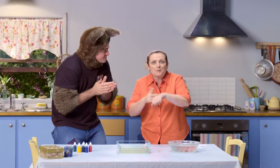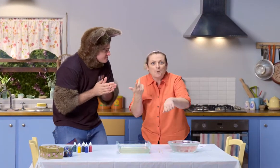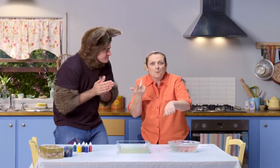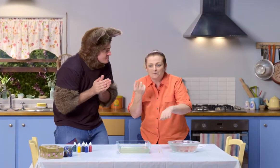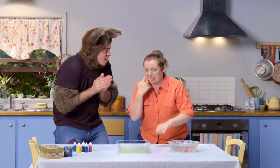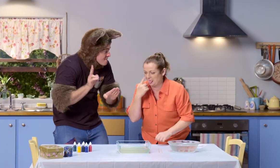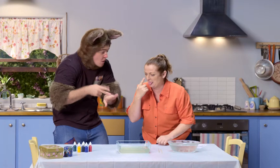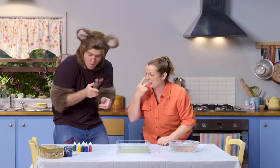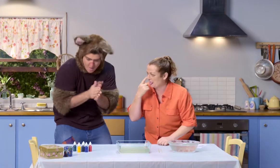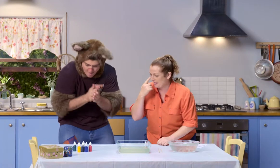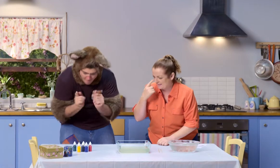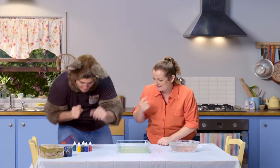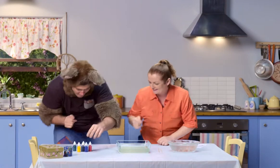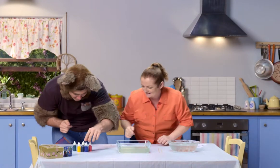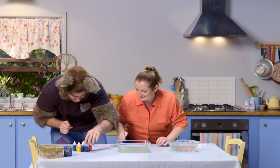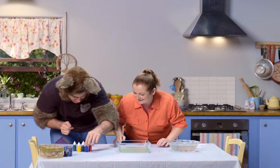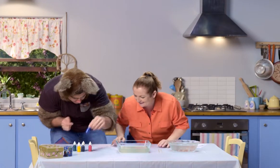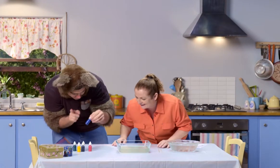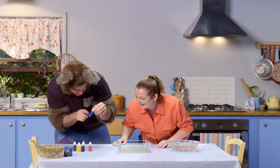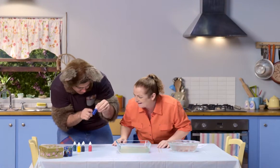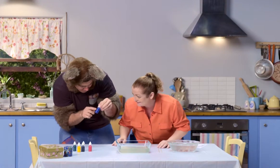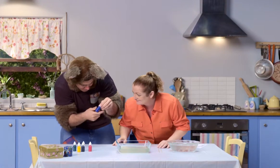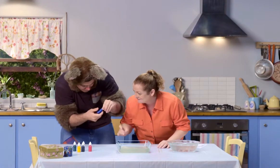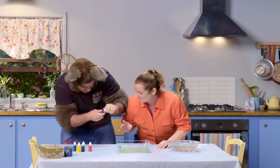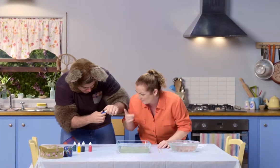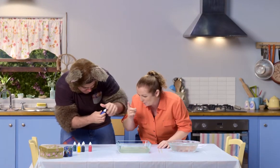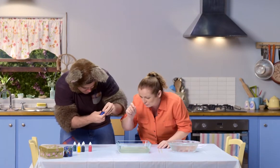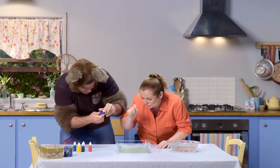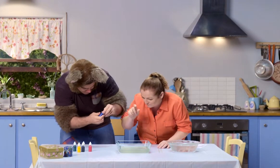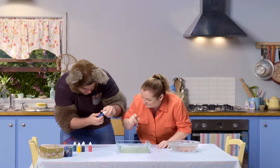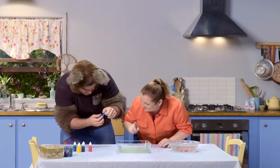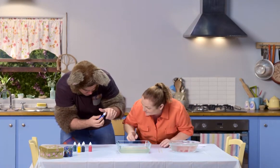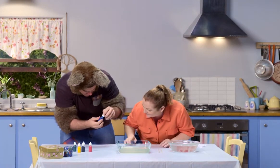Um...blue. Blue? OK. Ha-ha! One drop.